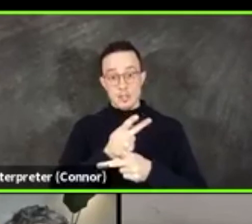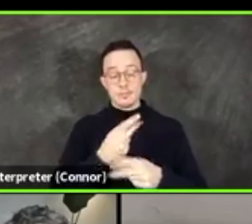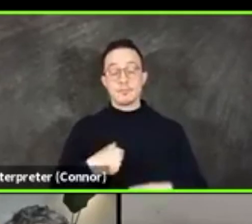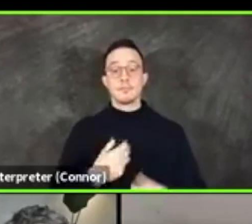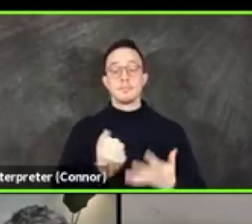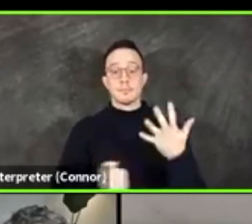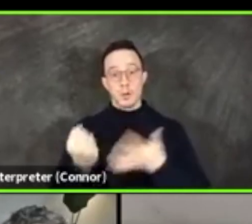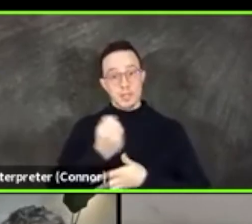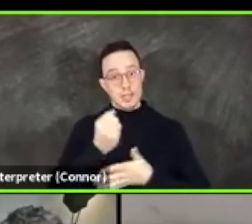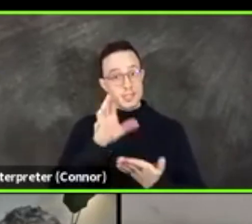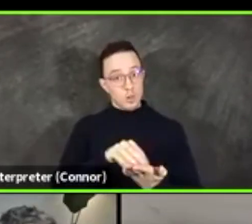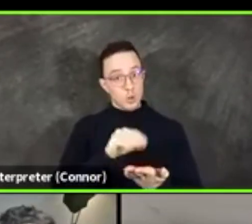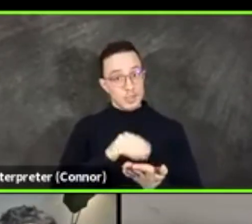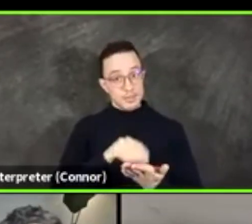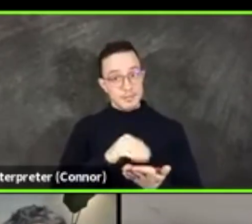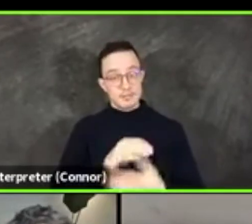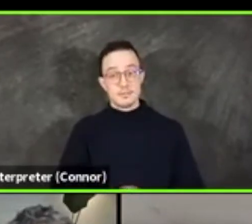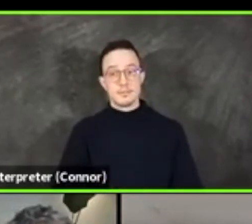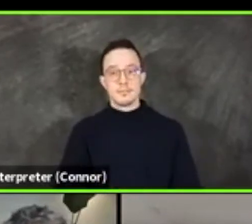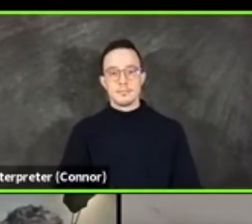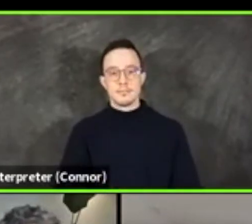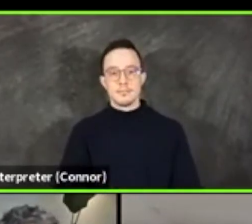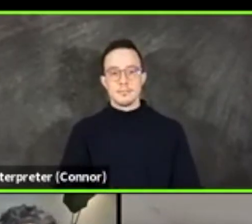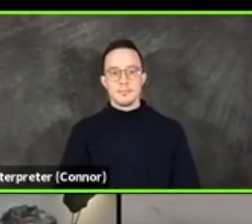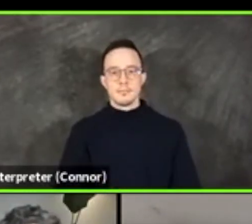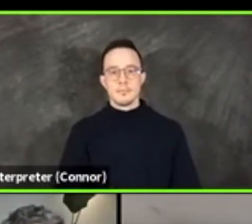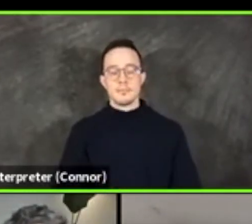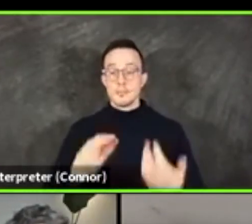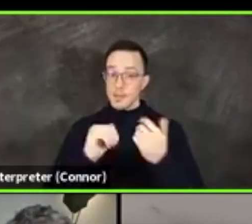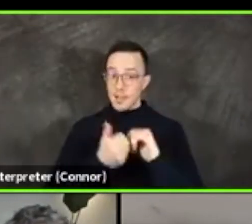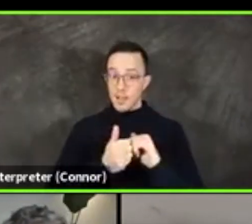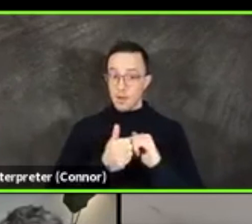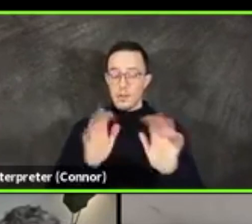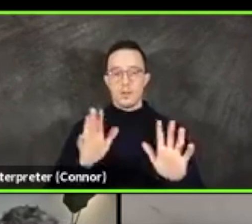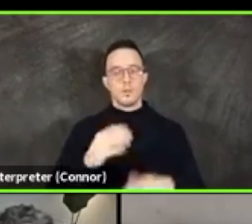HOW -- AND IN THIS CREATING SPACES OF THRIVING